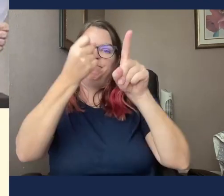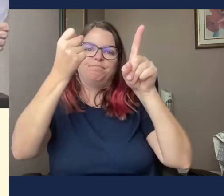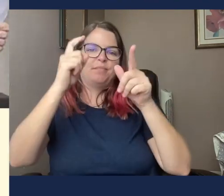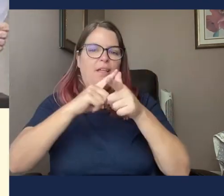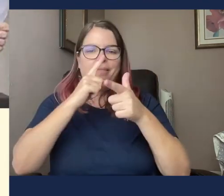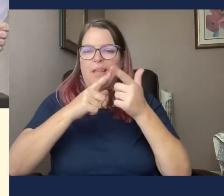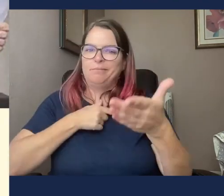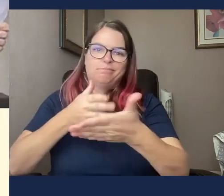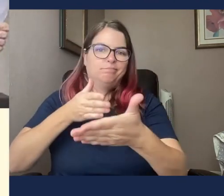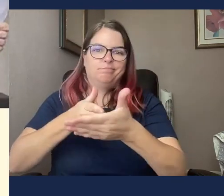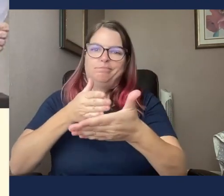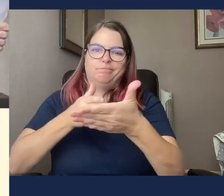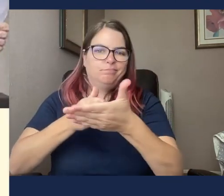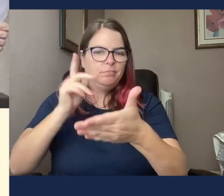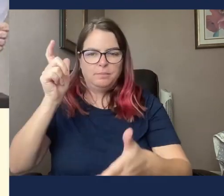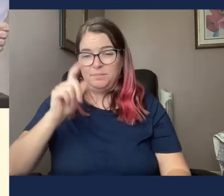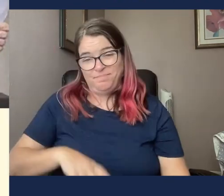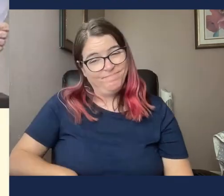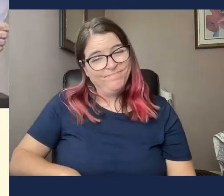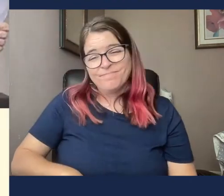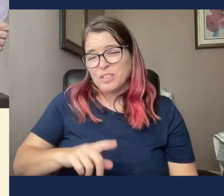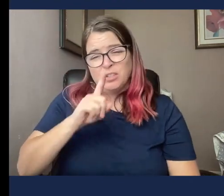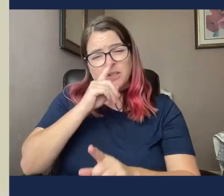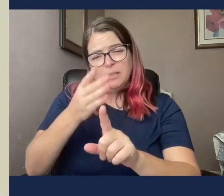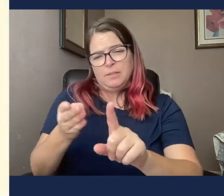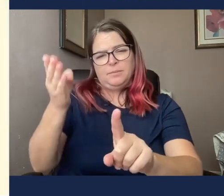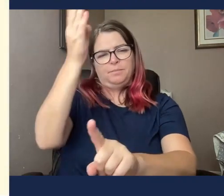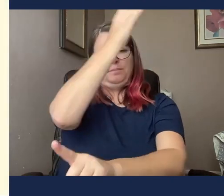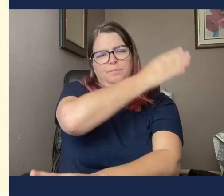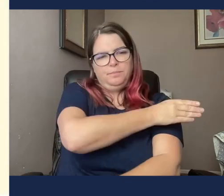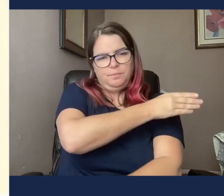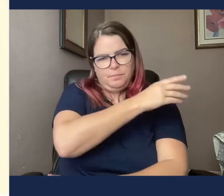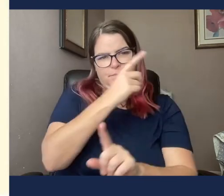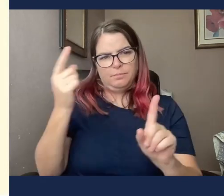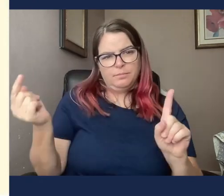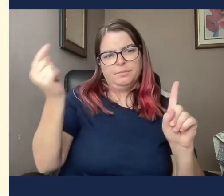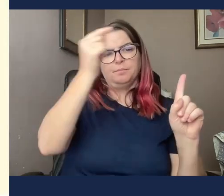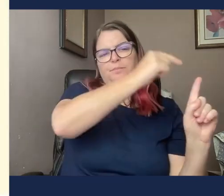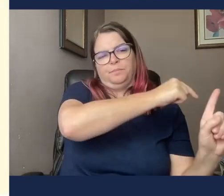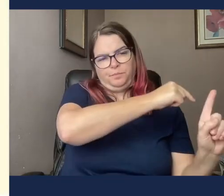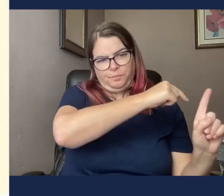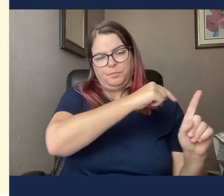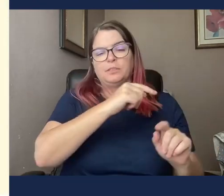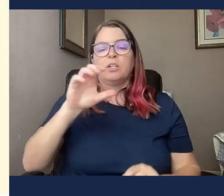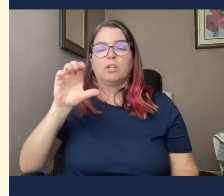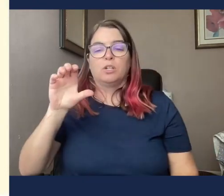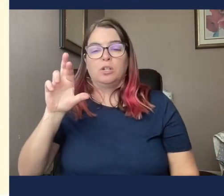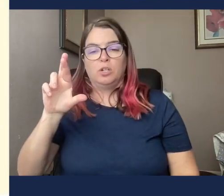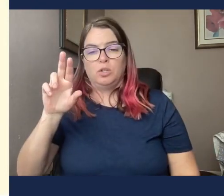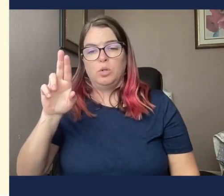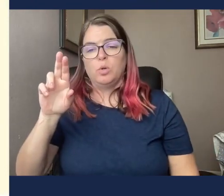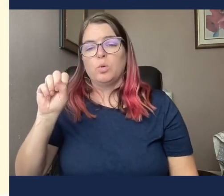religious accommodations in the workplace. Or in schools